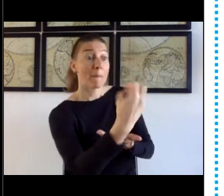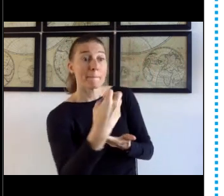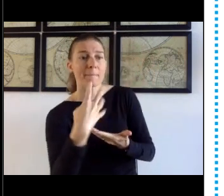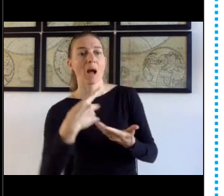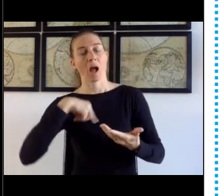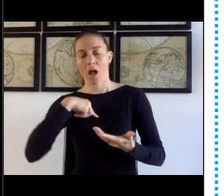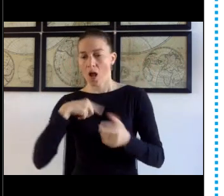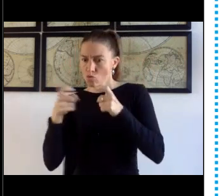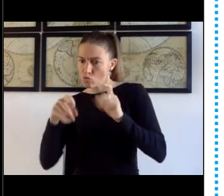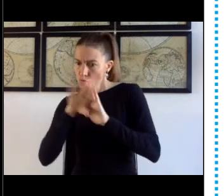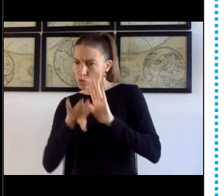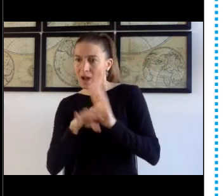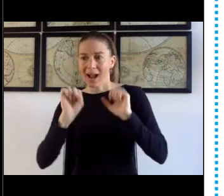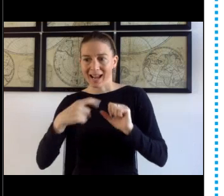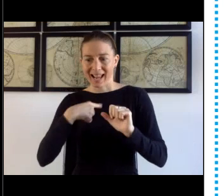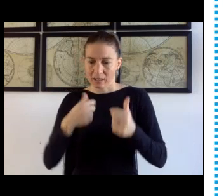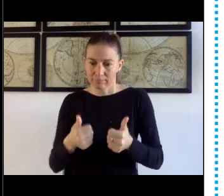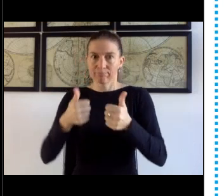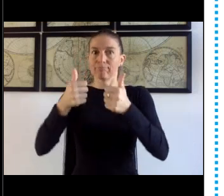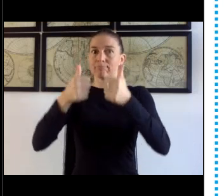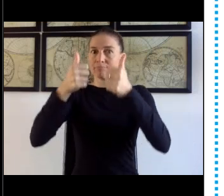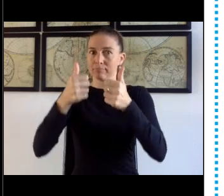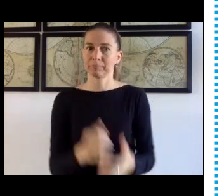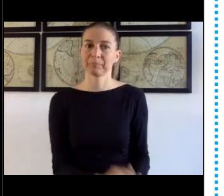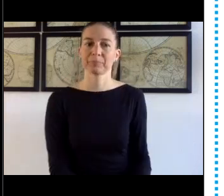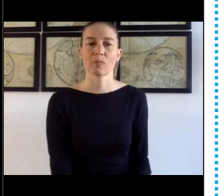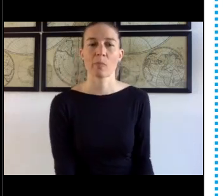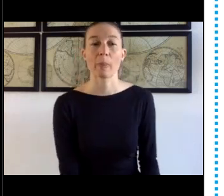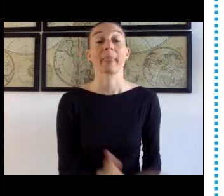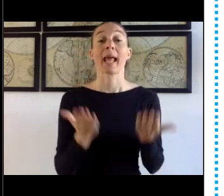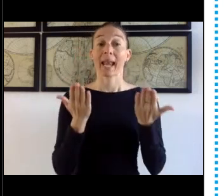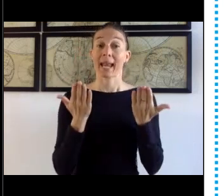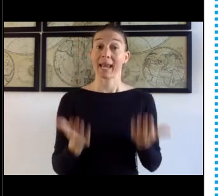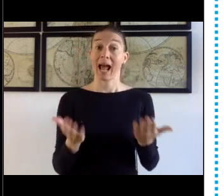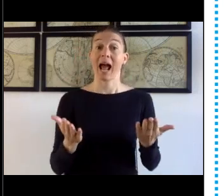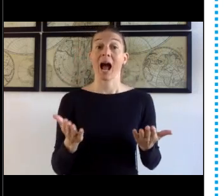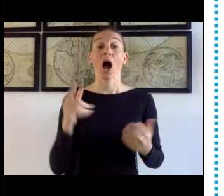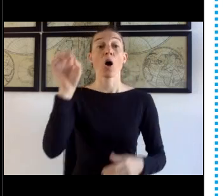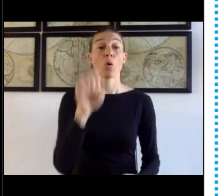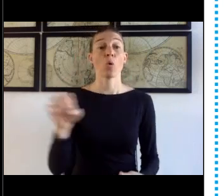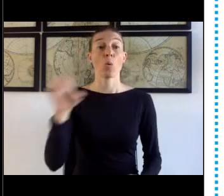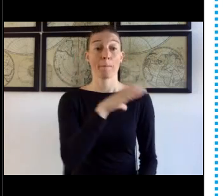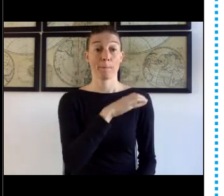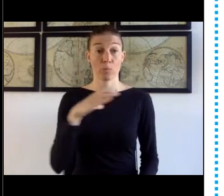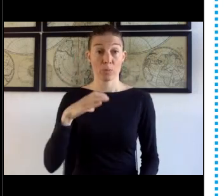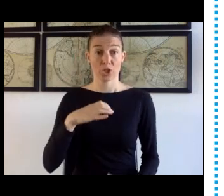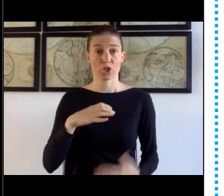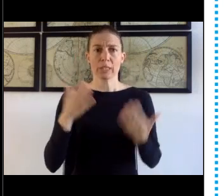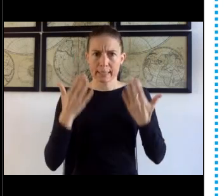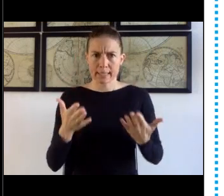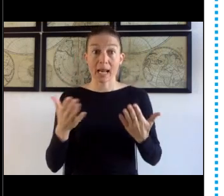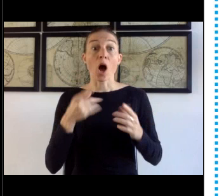What is happening is that the Commission is evaluating at the moment several of these regulations, among others,